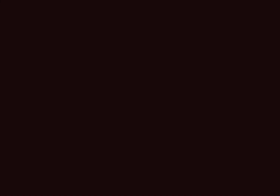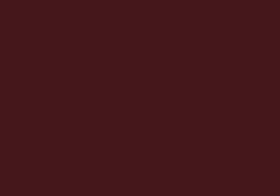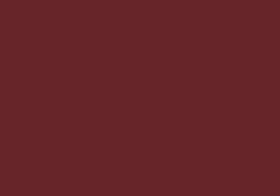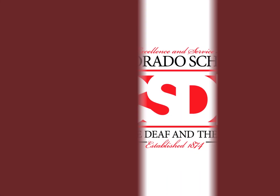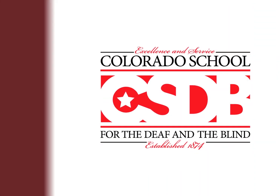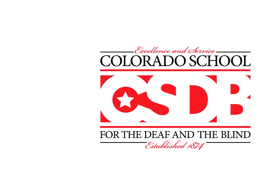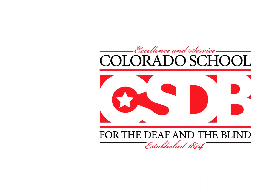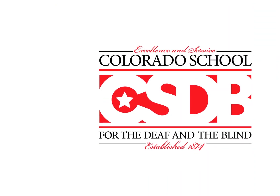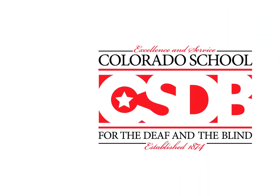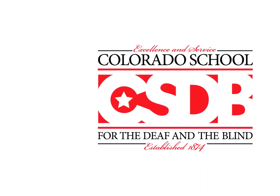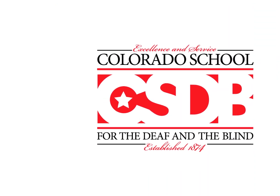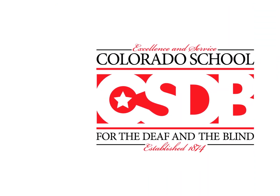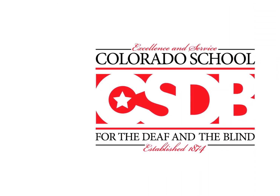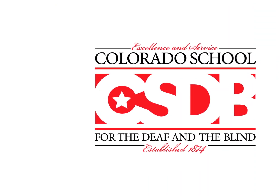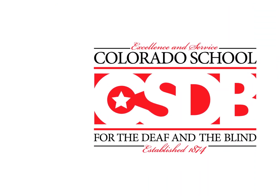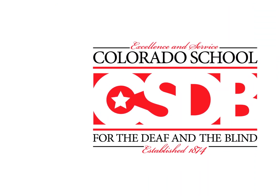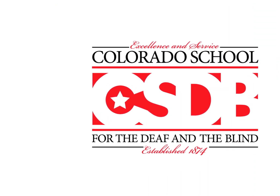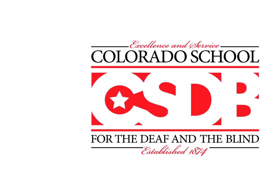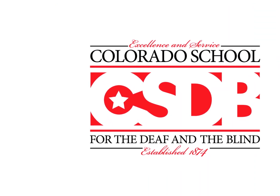(audio description)